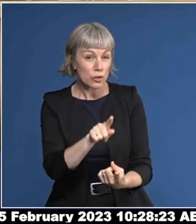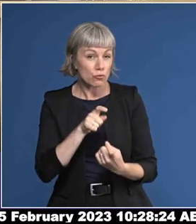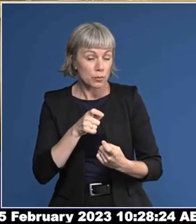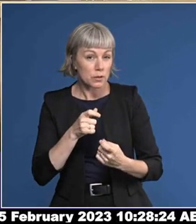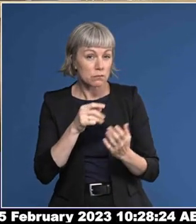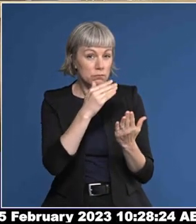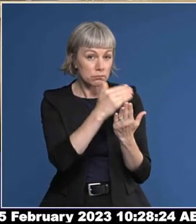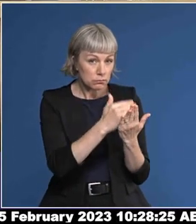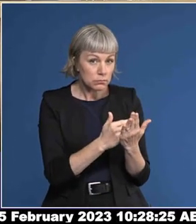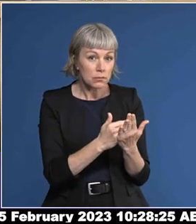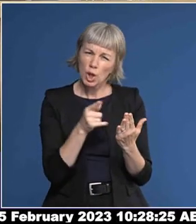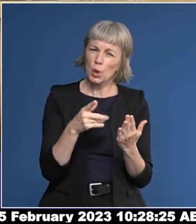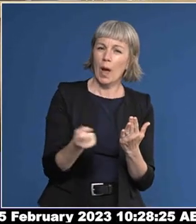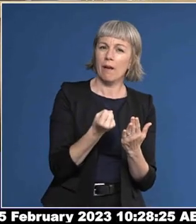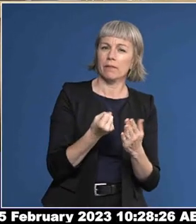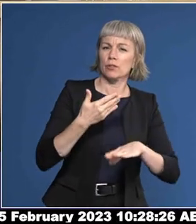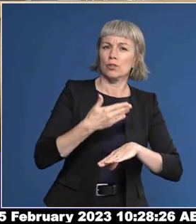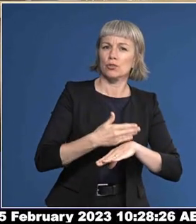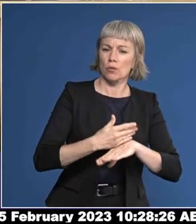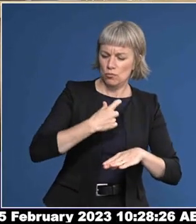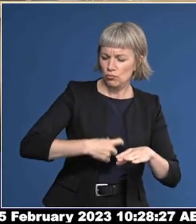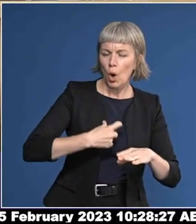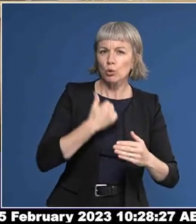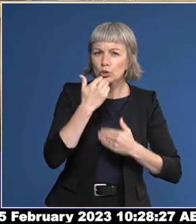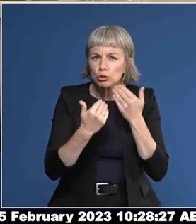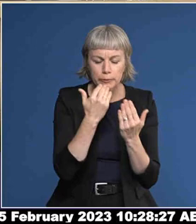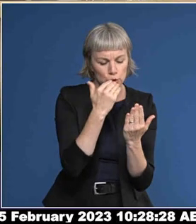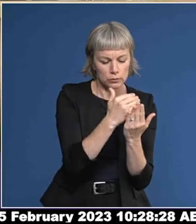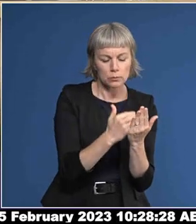inherent requirements of the particular positions? Yes. MS CATTACH: Yes.